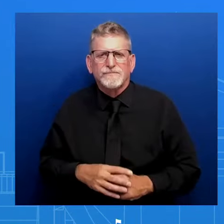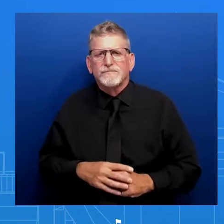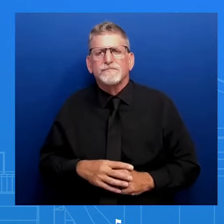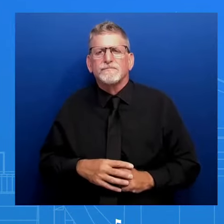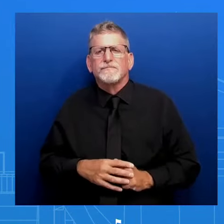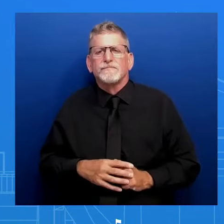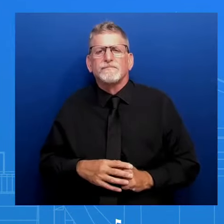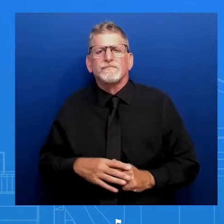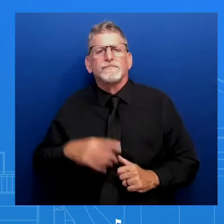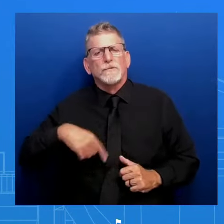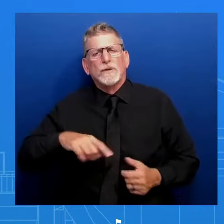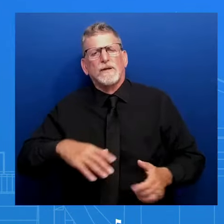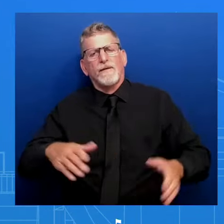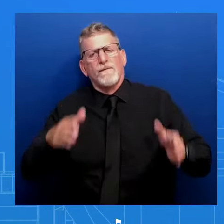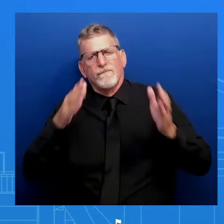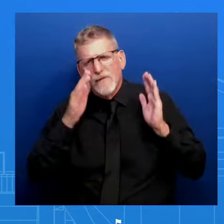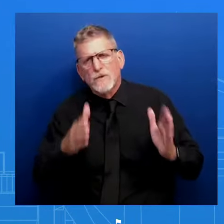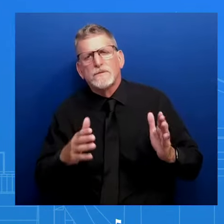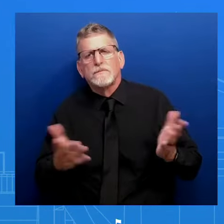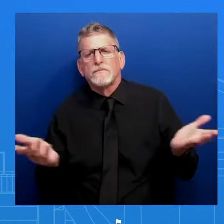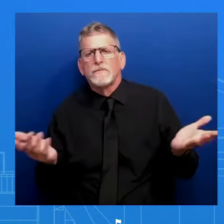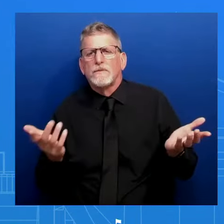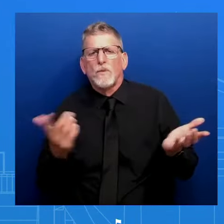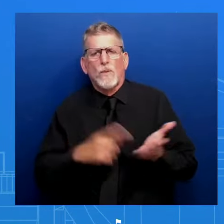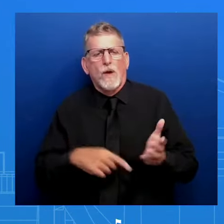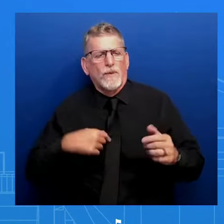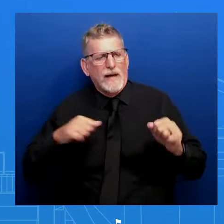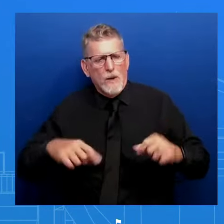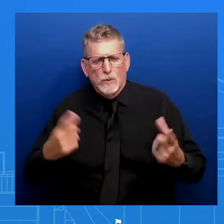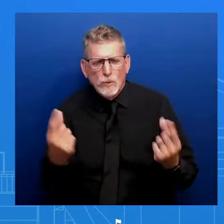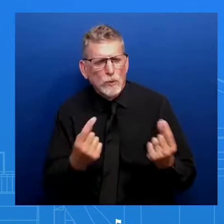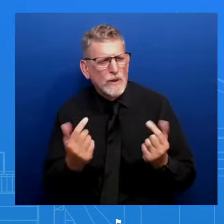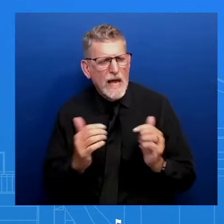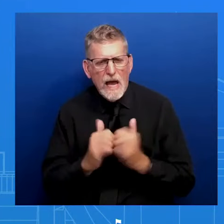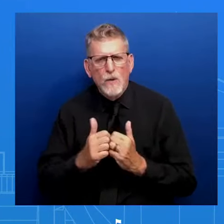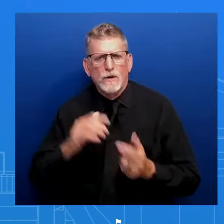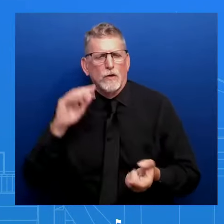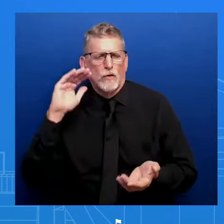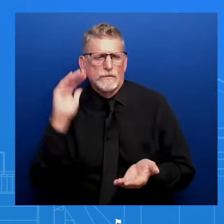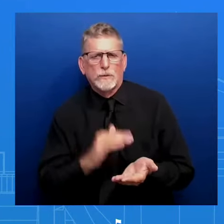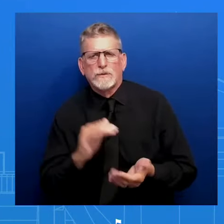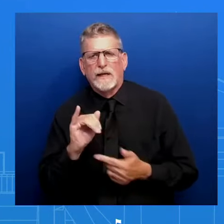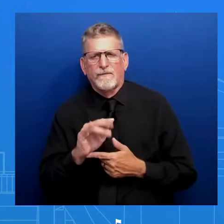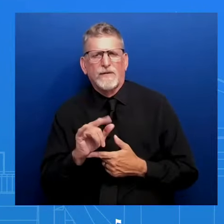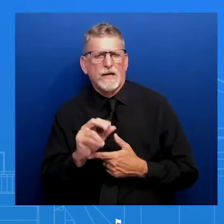that we can to lower costs for the American family. The Press: Thanks, Karine. The Press: You said that you see inflation easing in the response that we just gave.